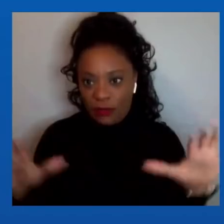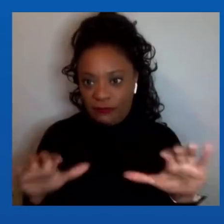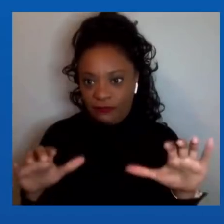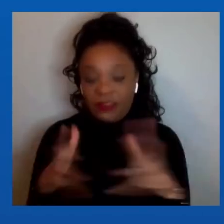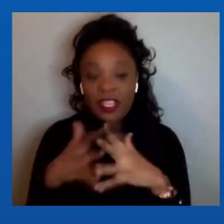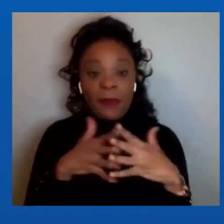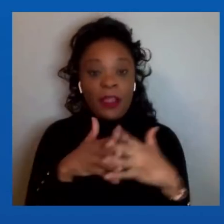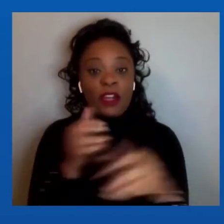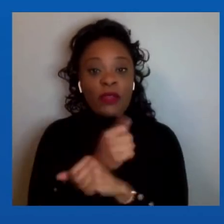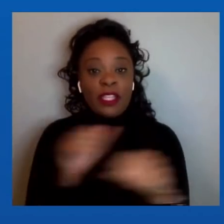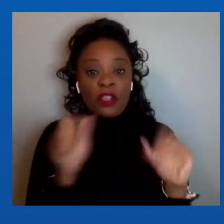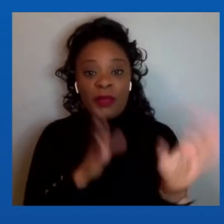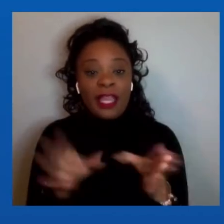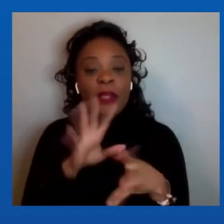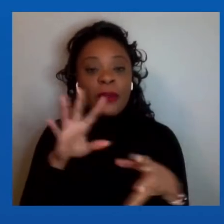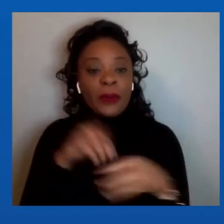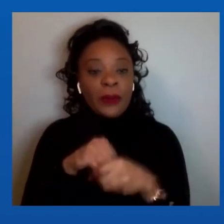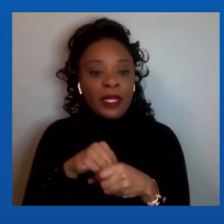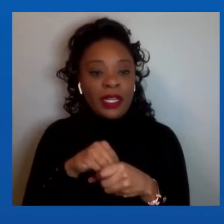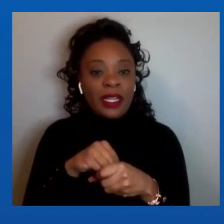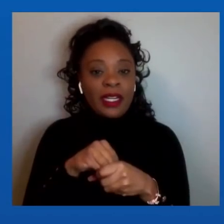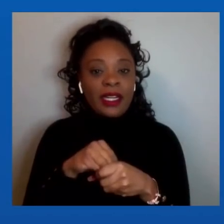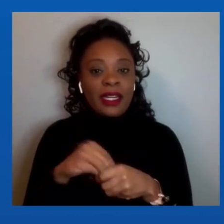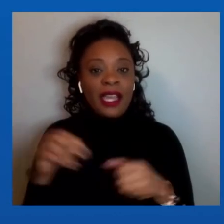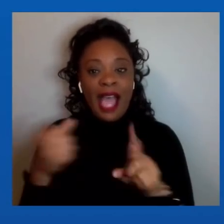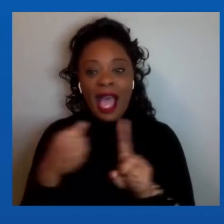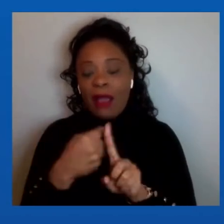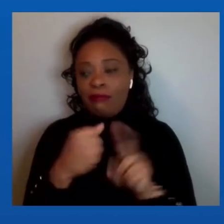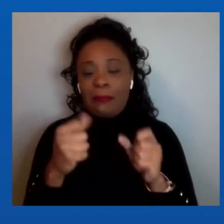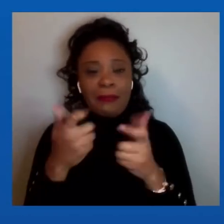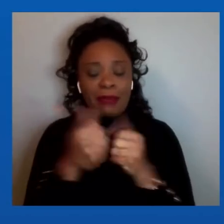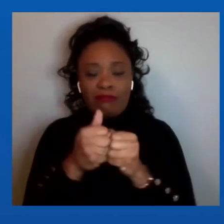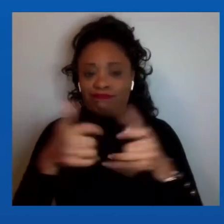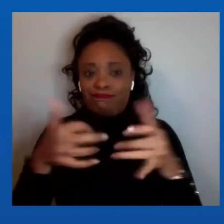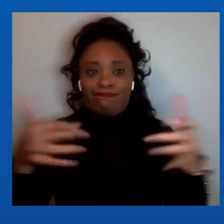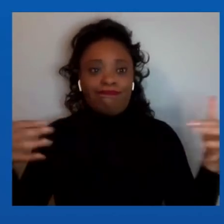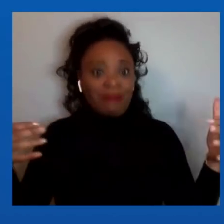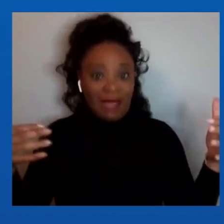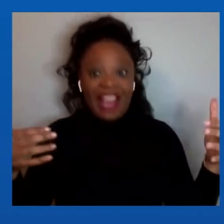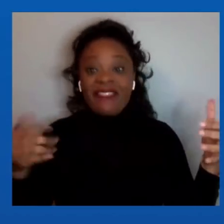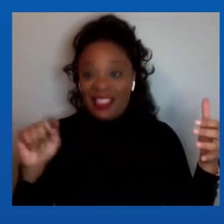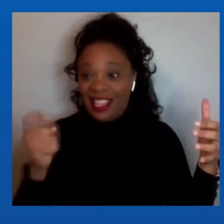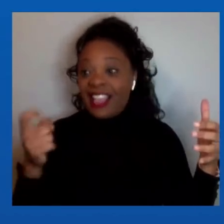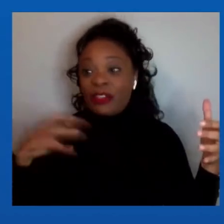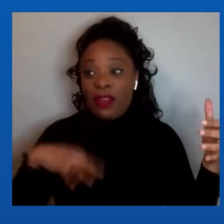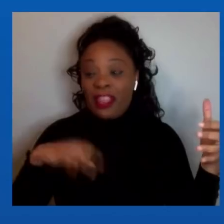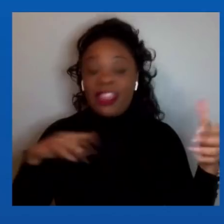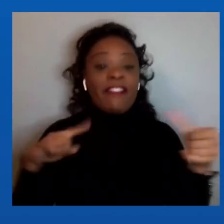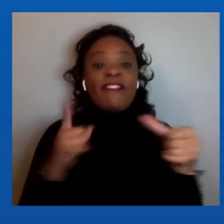included a dramatic expansion of the child tax credit and the first ever monthly delivery.